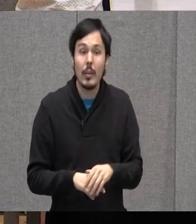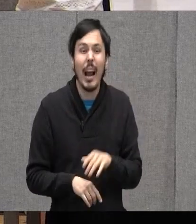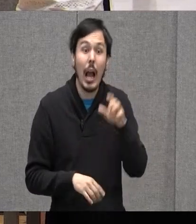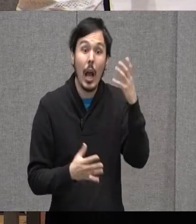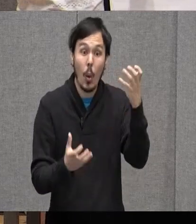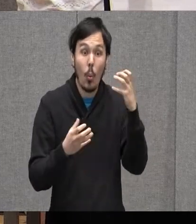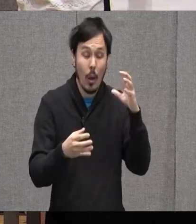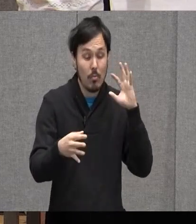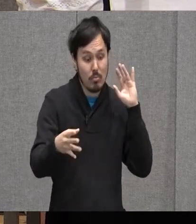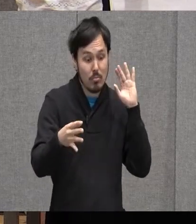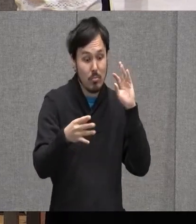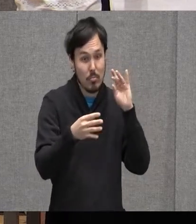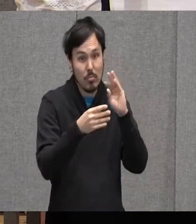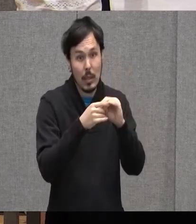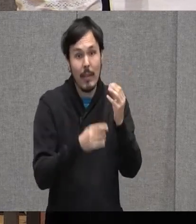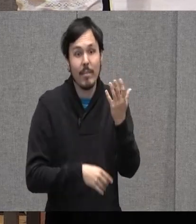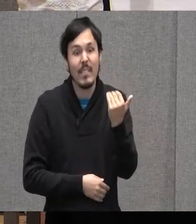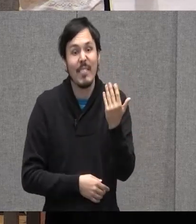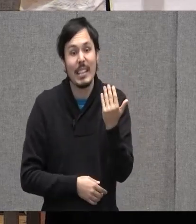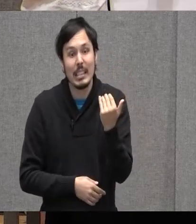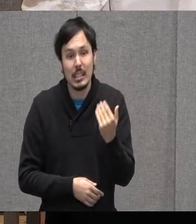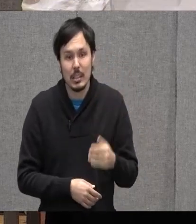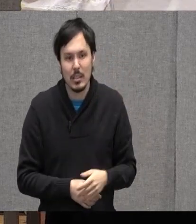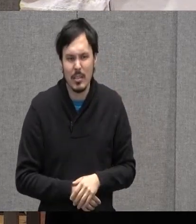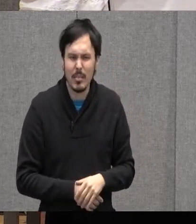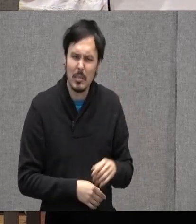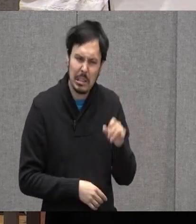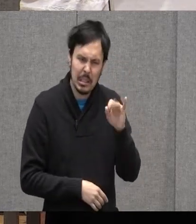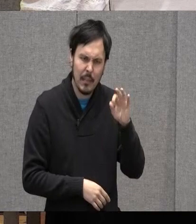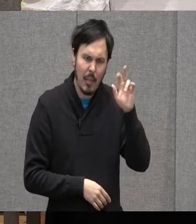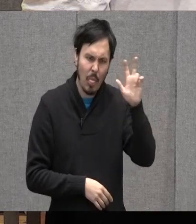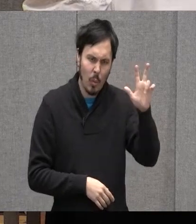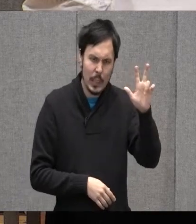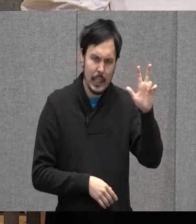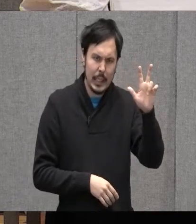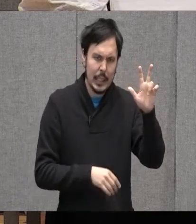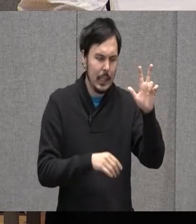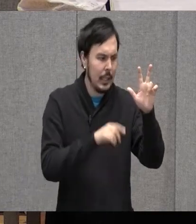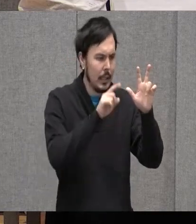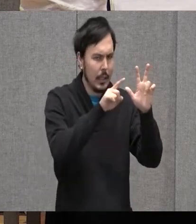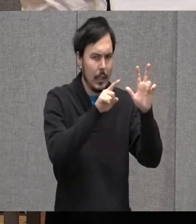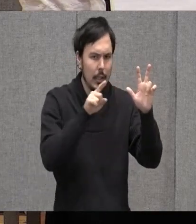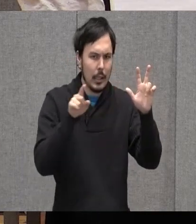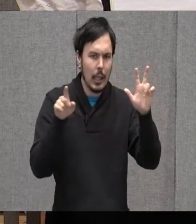And if I have three inches here, how many more would I need? Hmm.